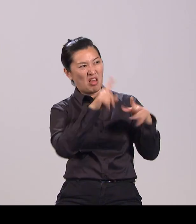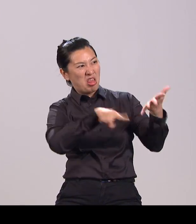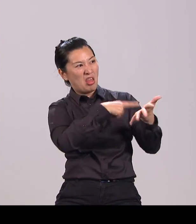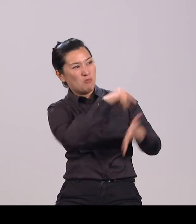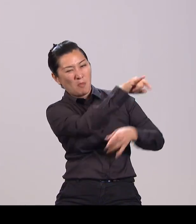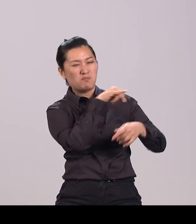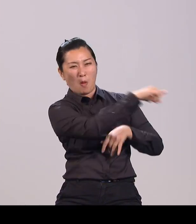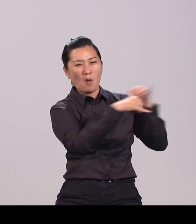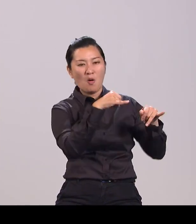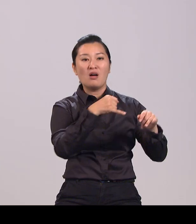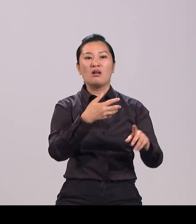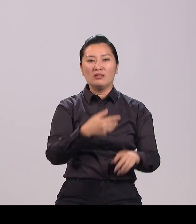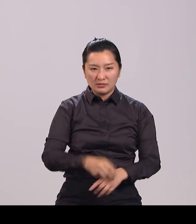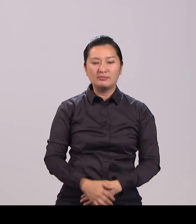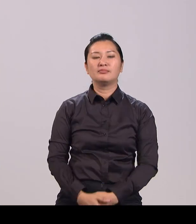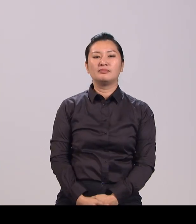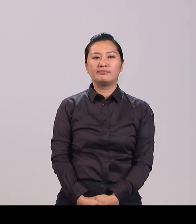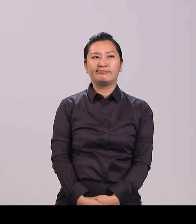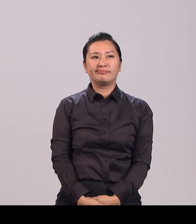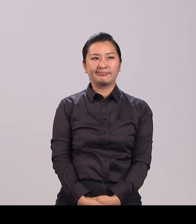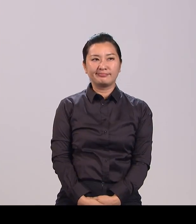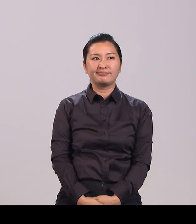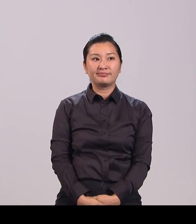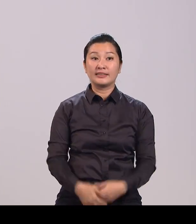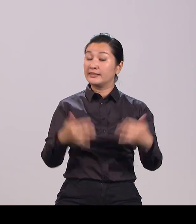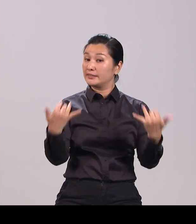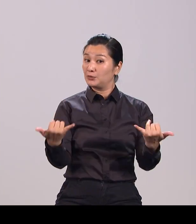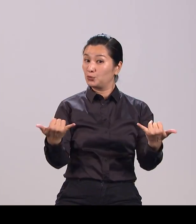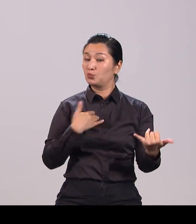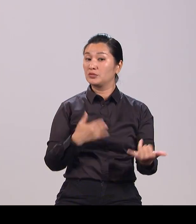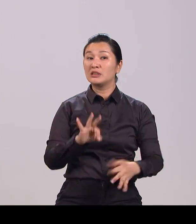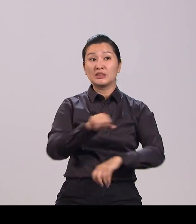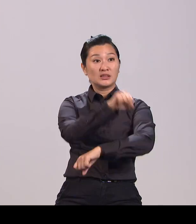Then the question is: which will happen in Singapore?